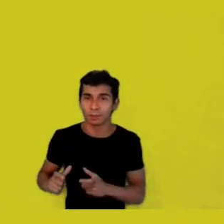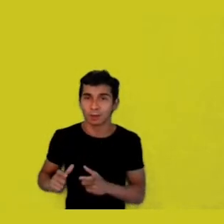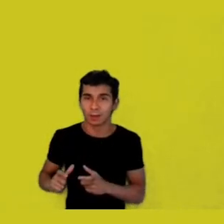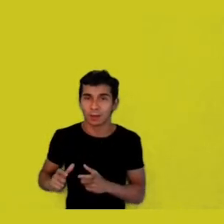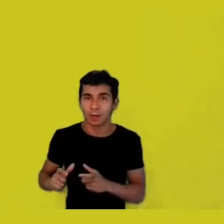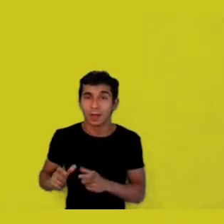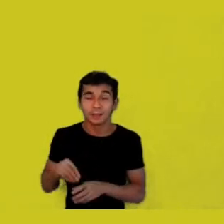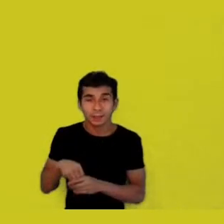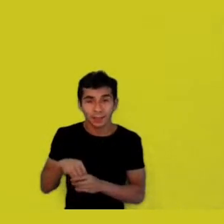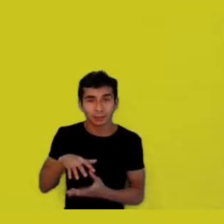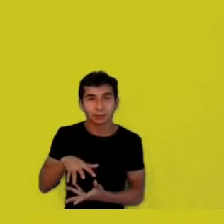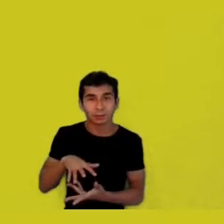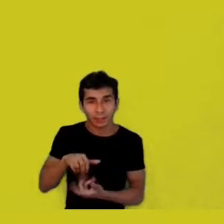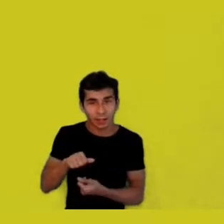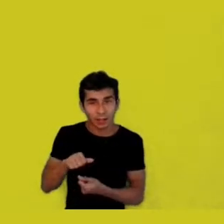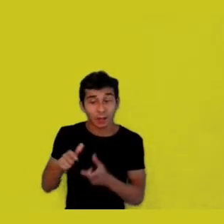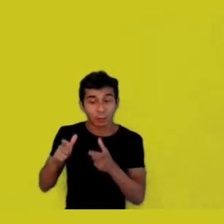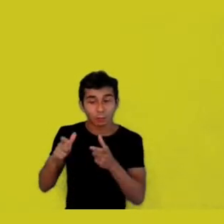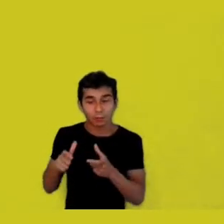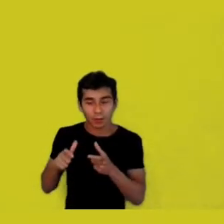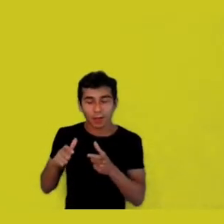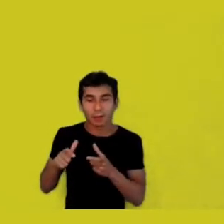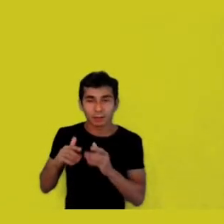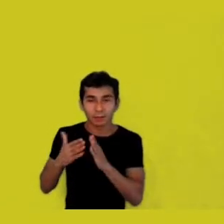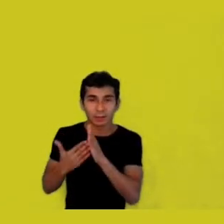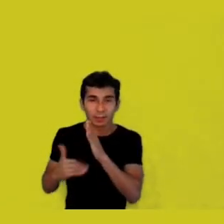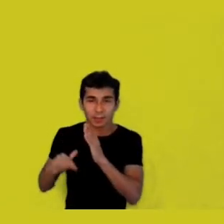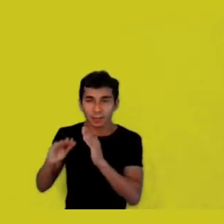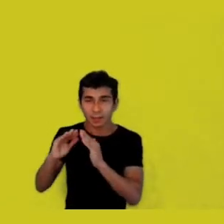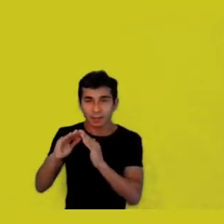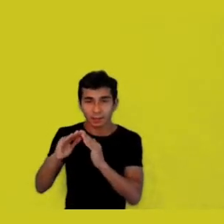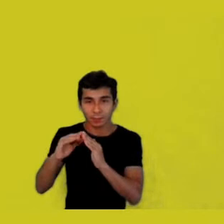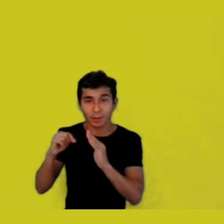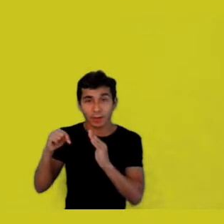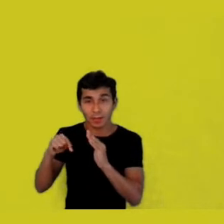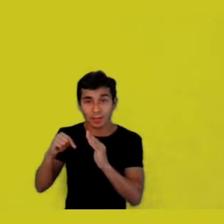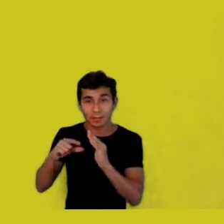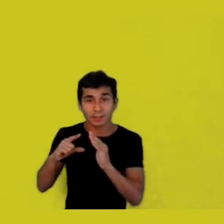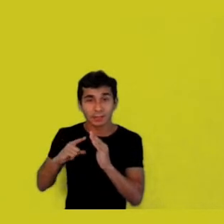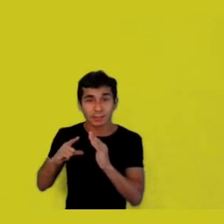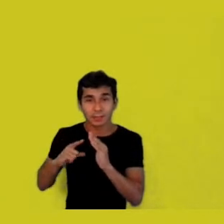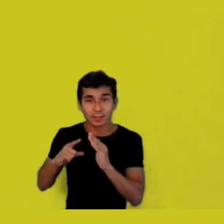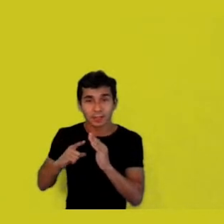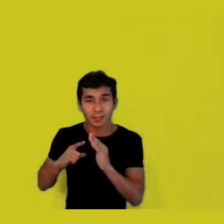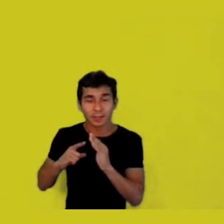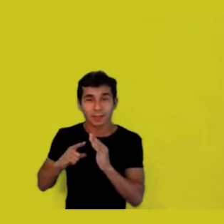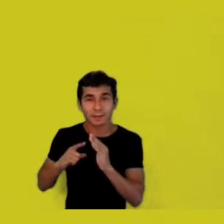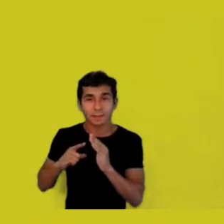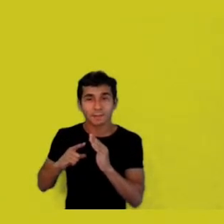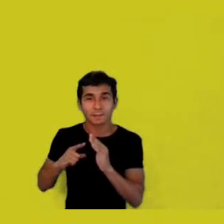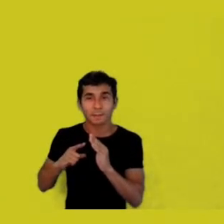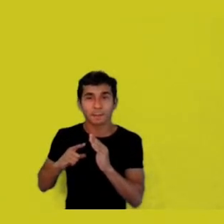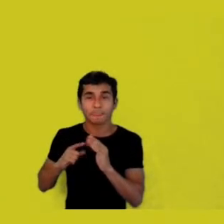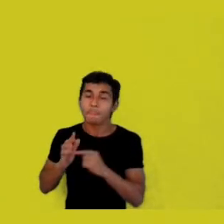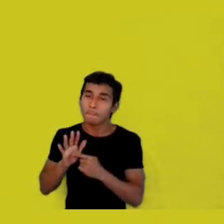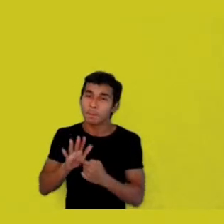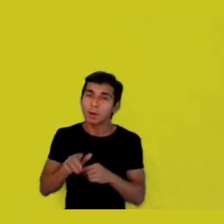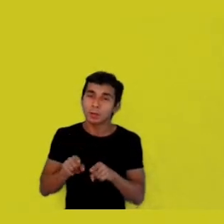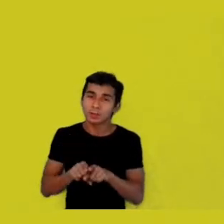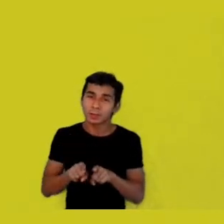it seems to bring strongly an idea of earth as this place